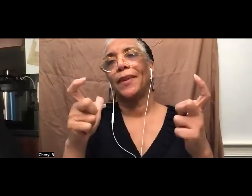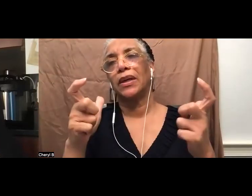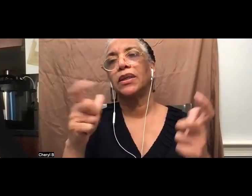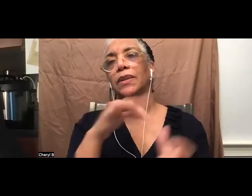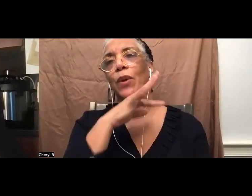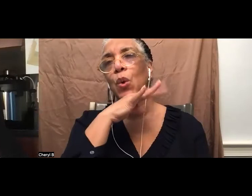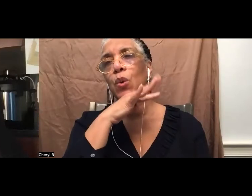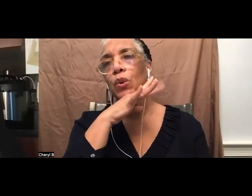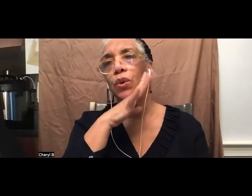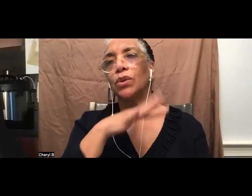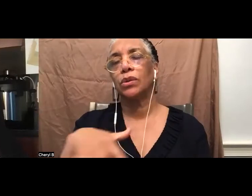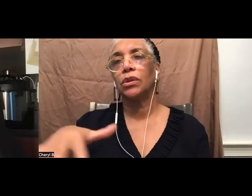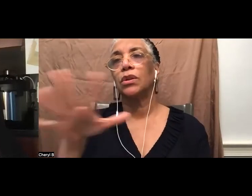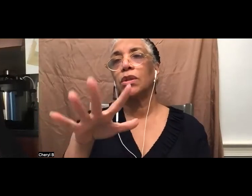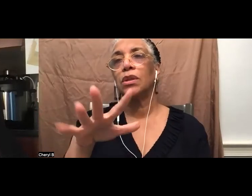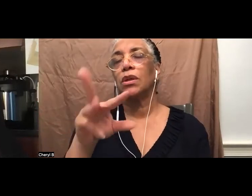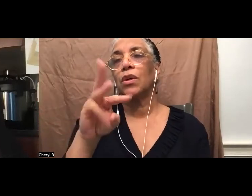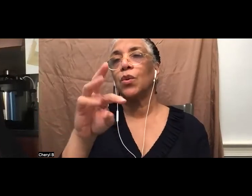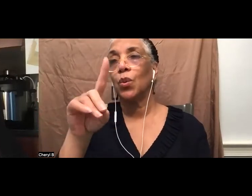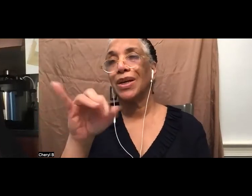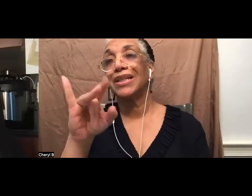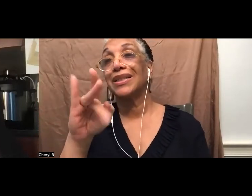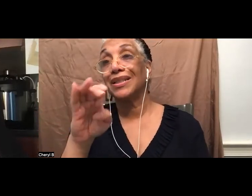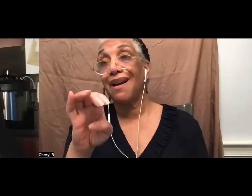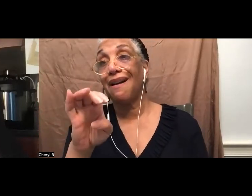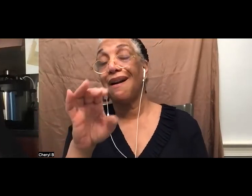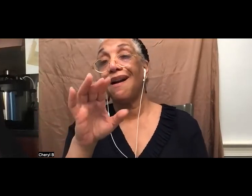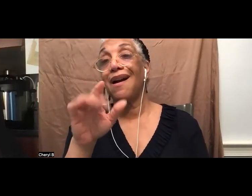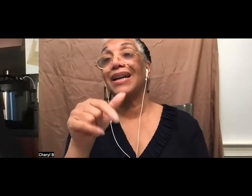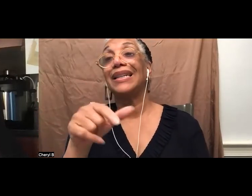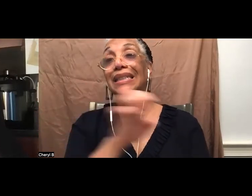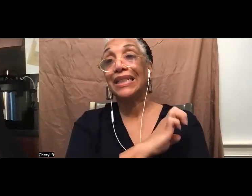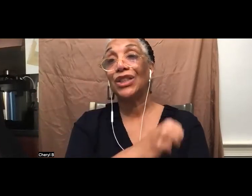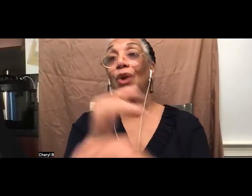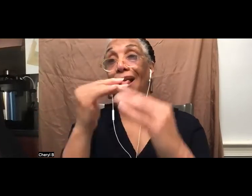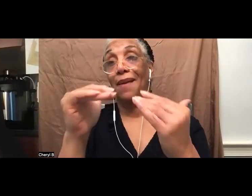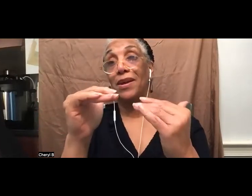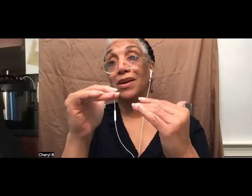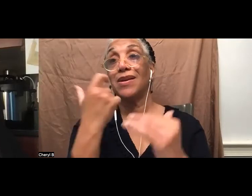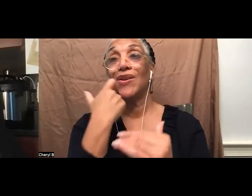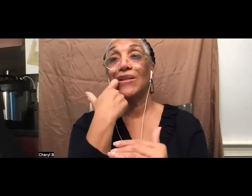Woodside energy Limited has recently been given all of the final permits